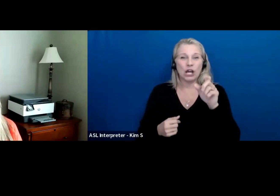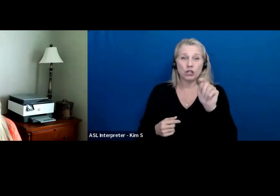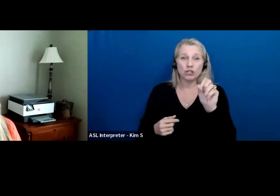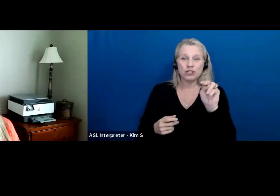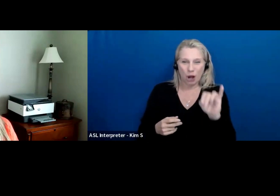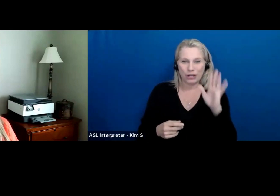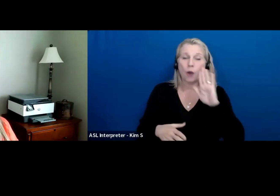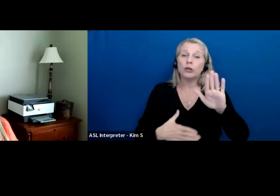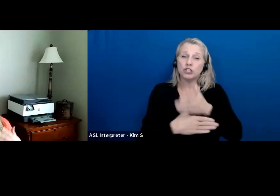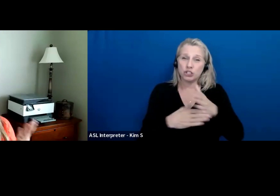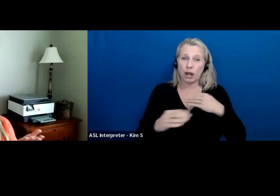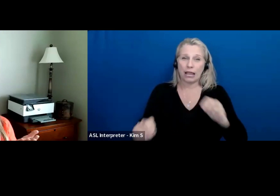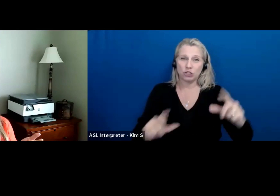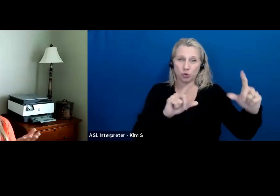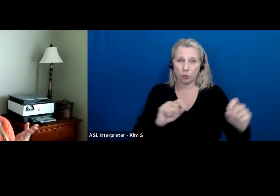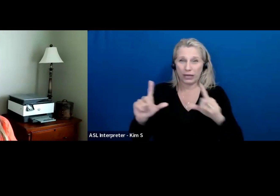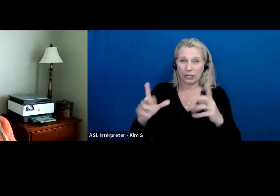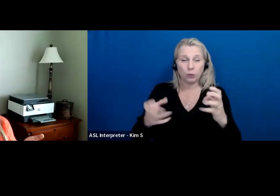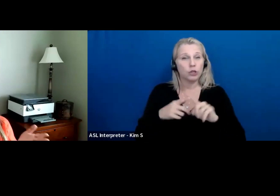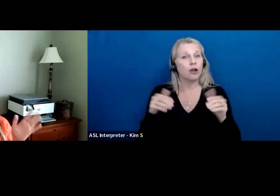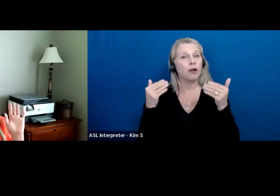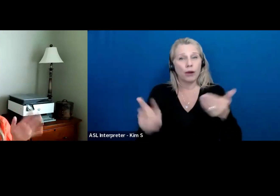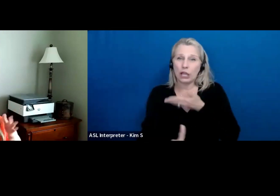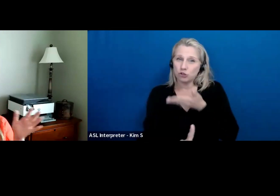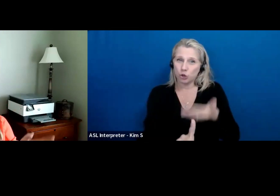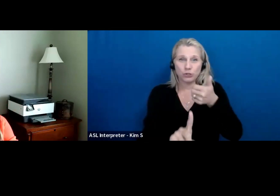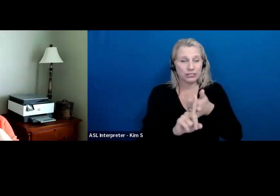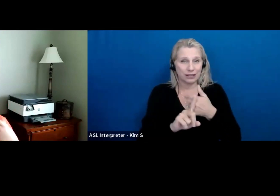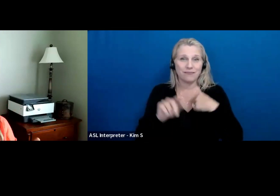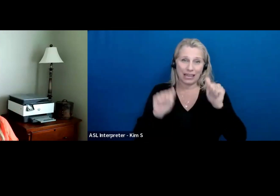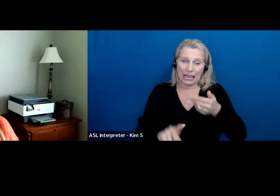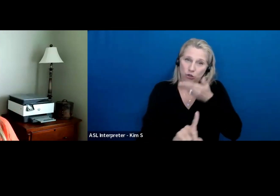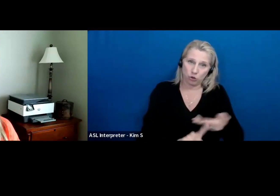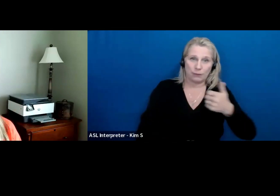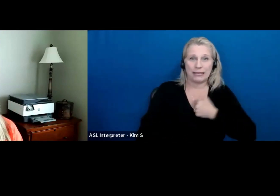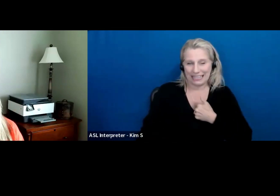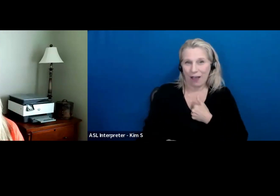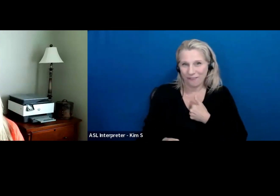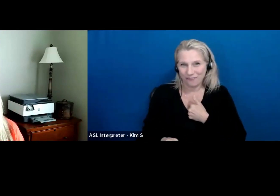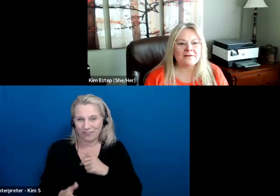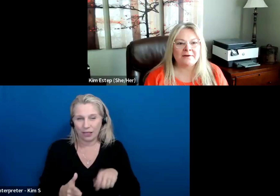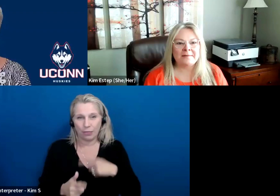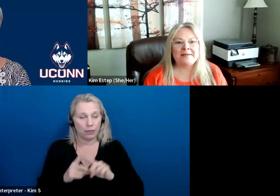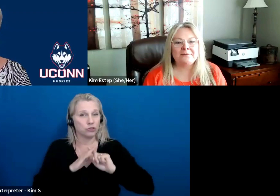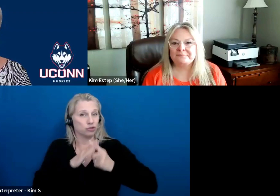share my screen and if you want to go ahead and introduce yourself, then I can introduce myself and kick us off if that's alright with you.